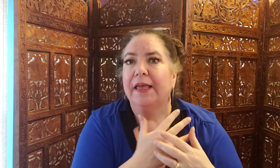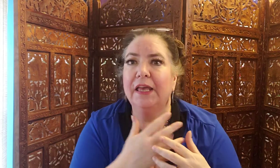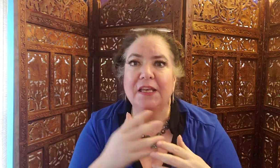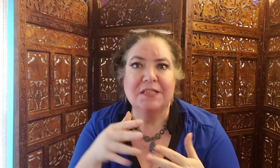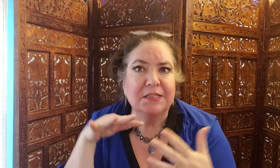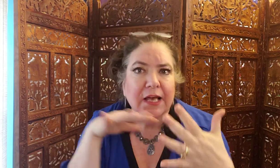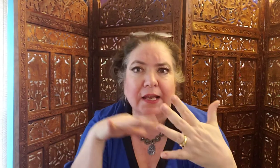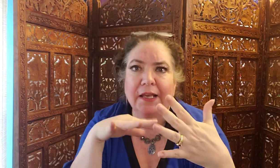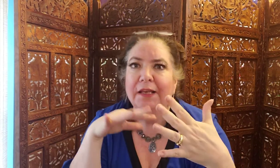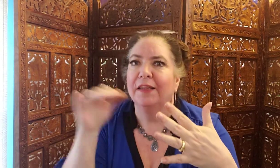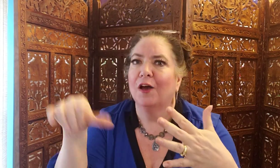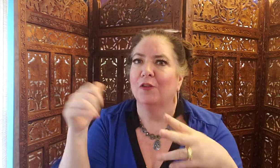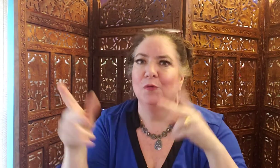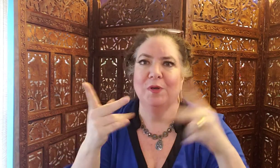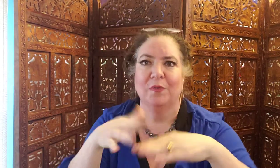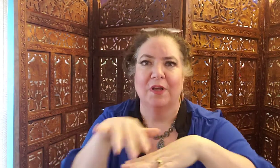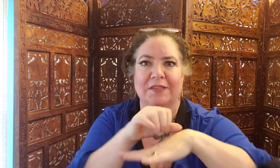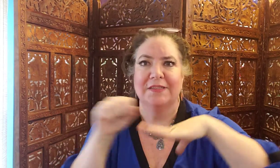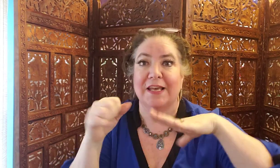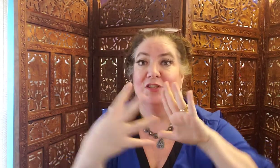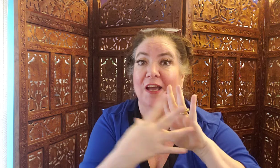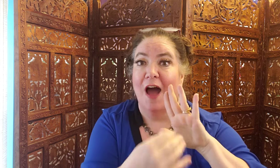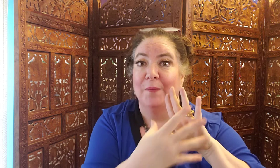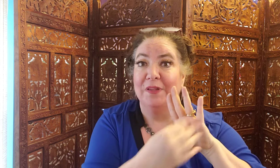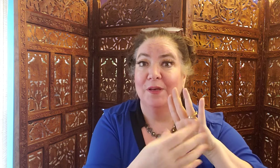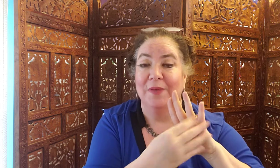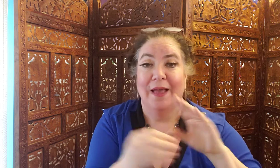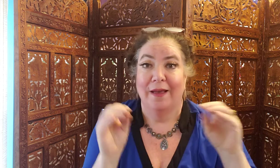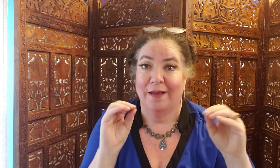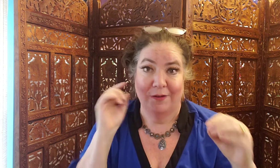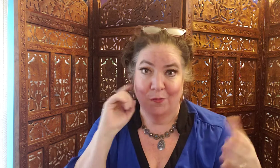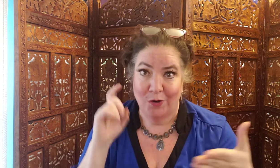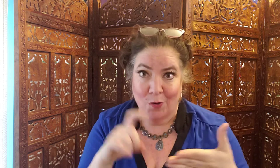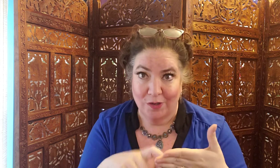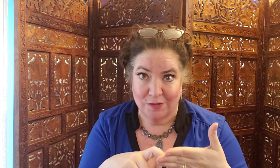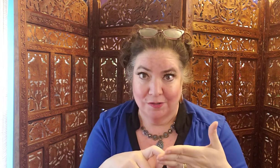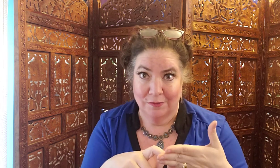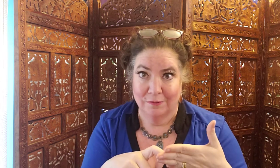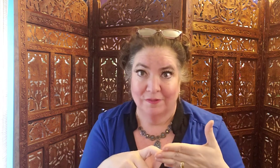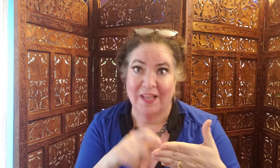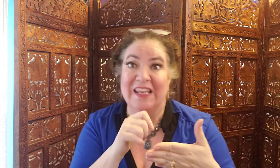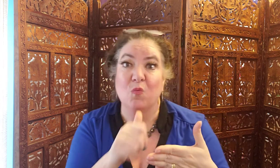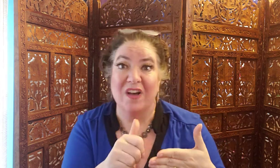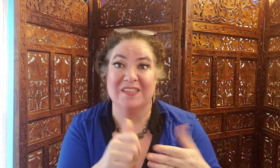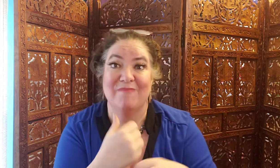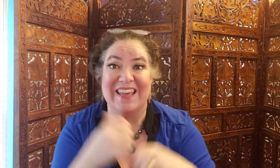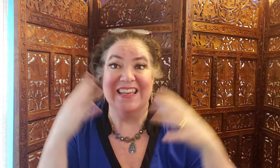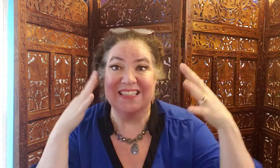he studied the other people on stage and copied them and no one noticed that he wasn't making